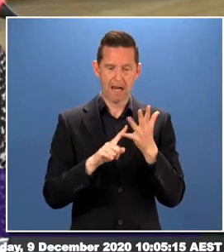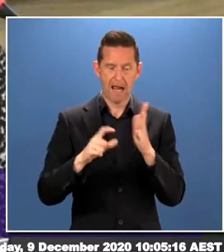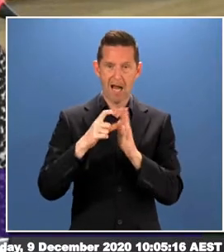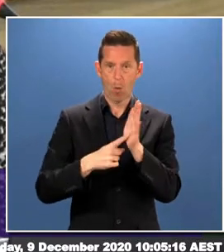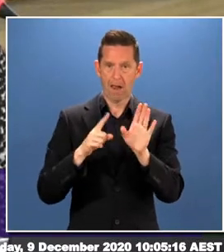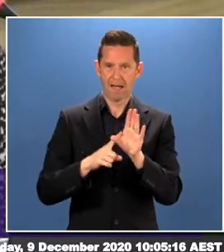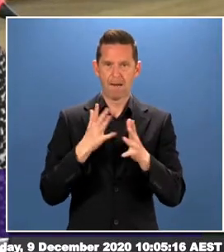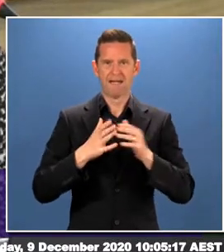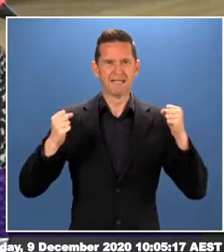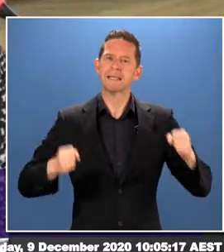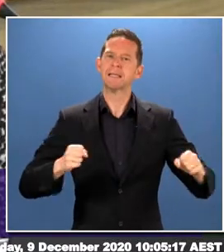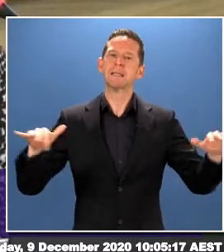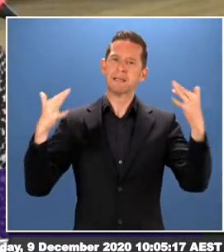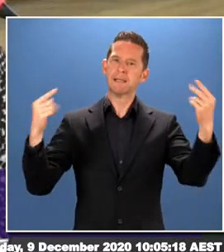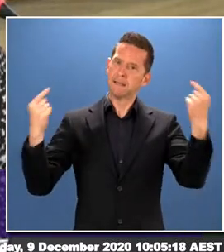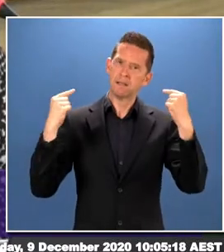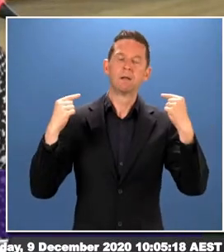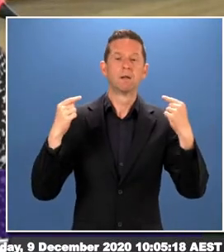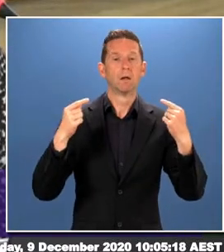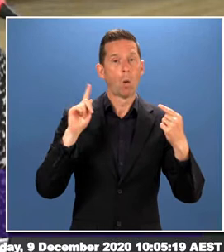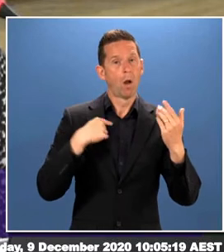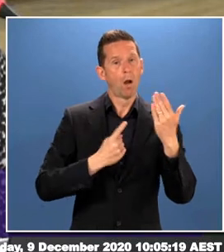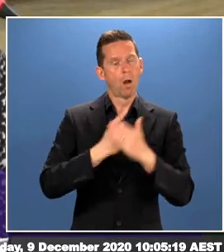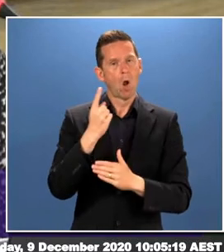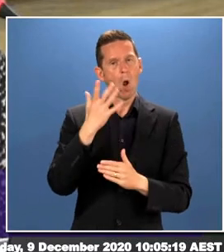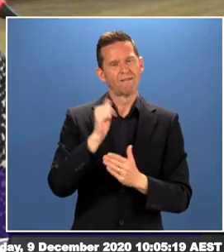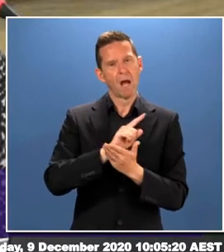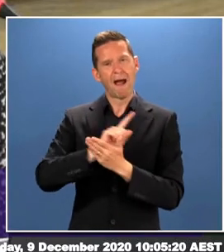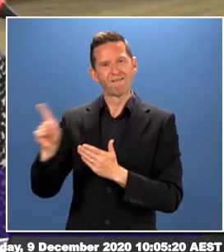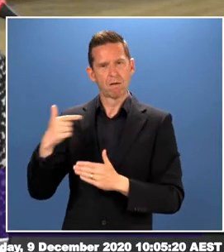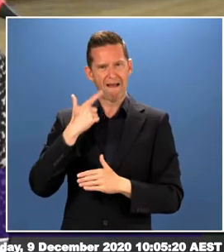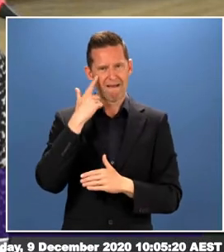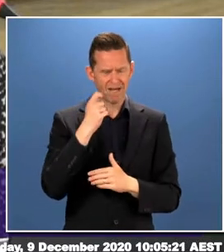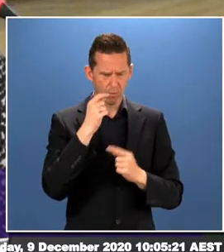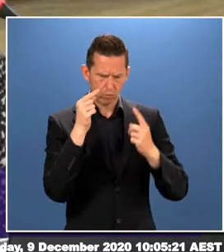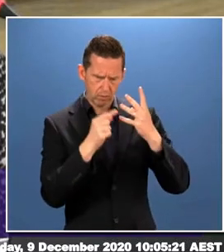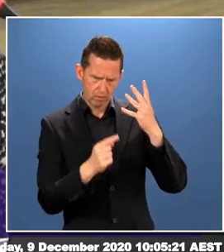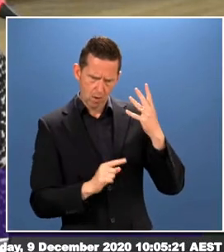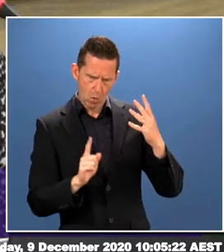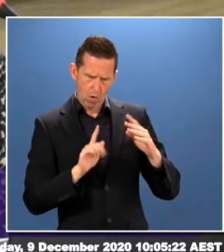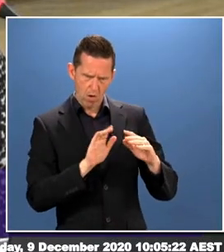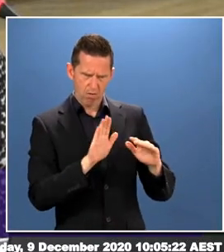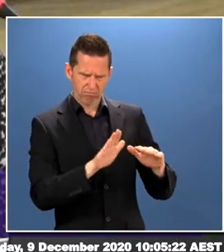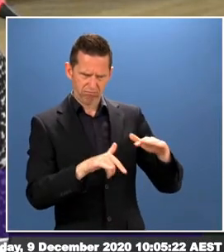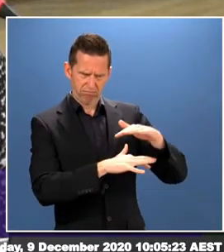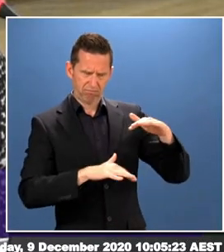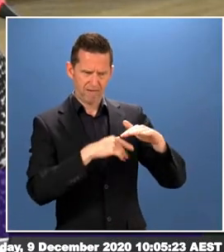kind of using to describe the latent themes that were coming up in the data about the undertones the young people were discussing.